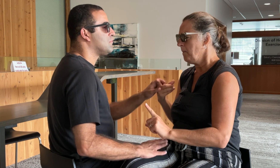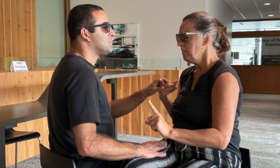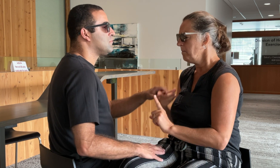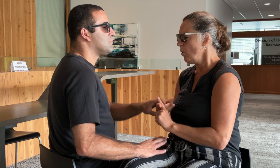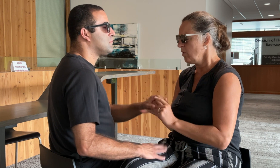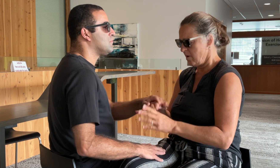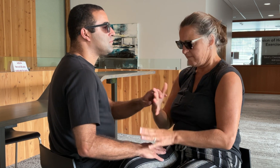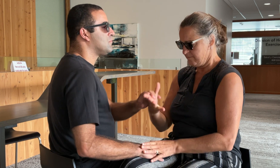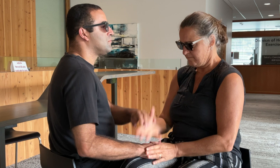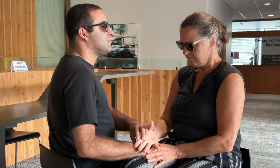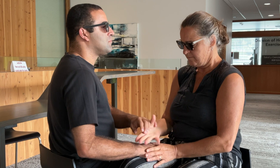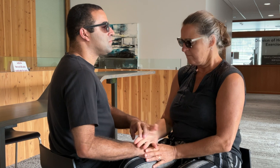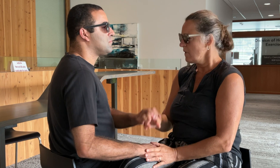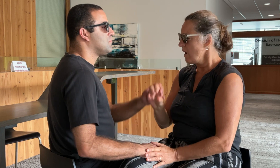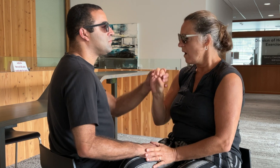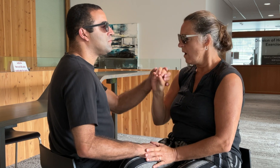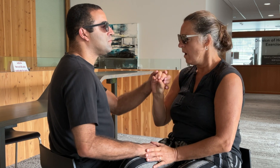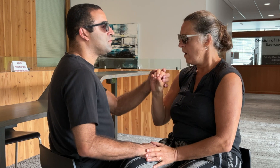can understand the same point being expressed.